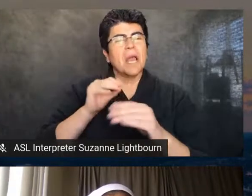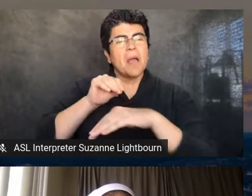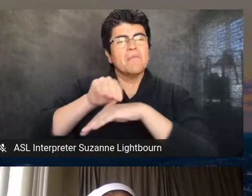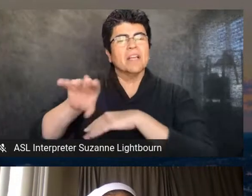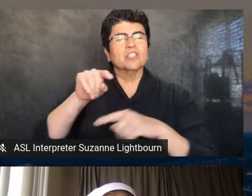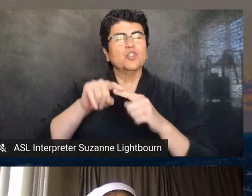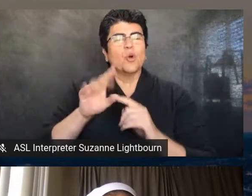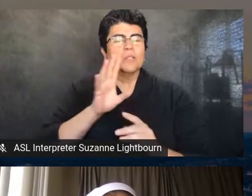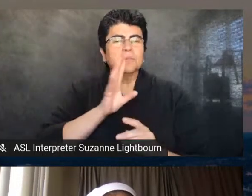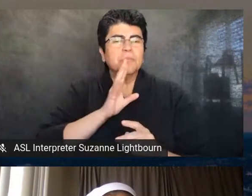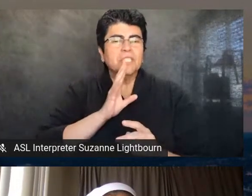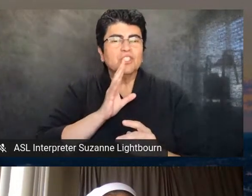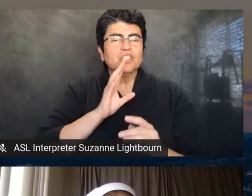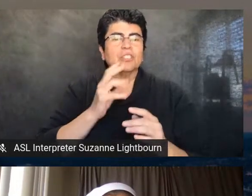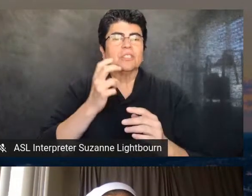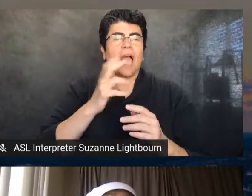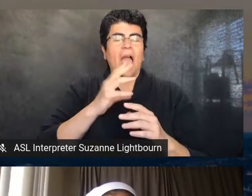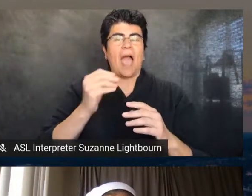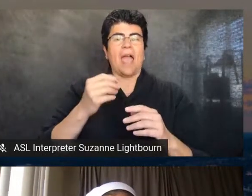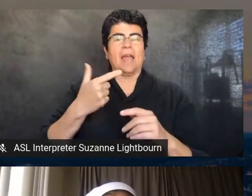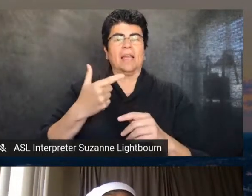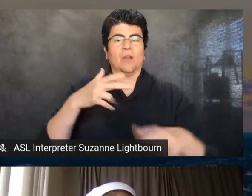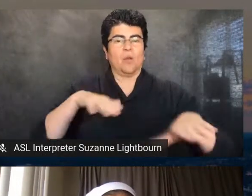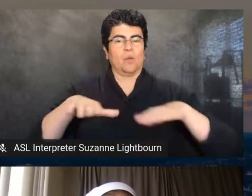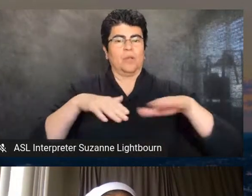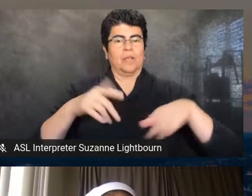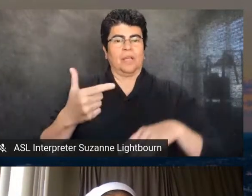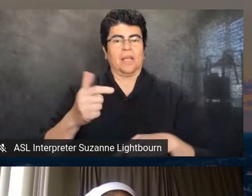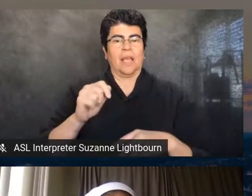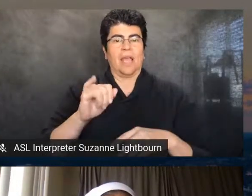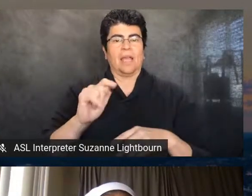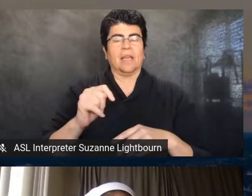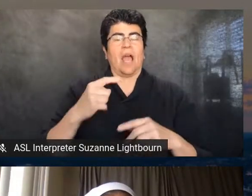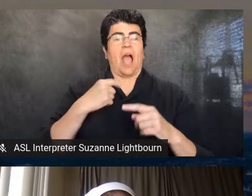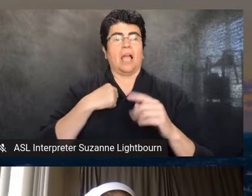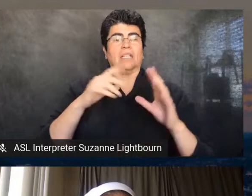Yes. You say, I choose to be an artist in my real life